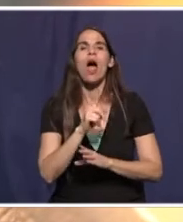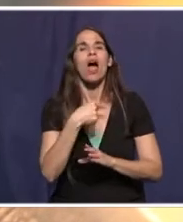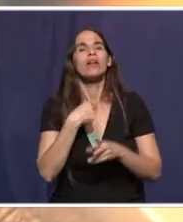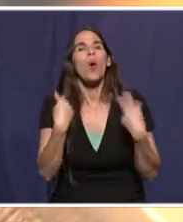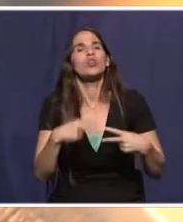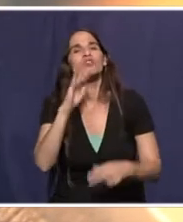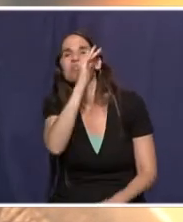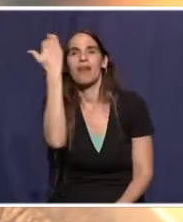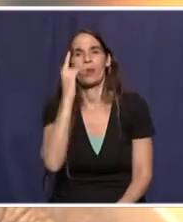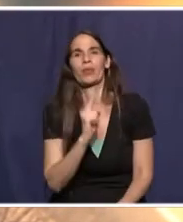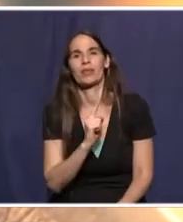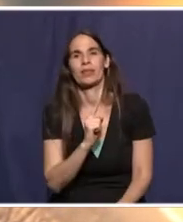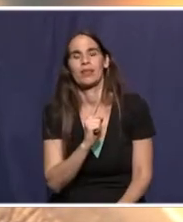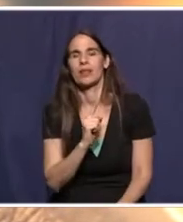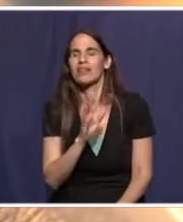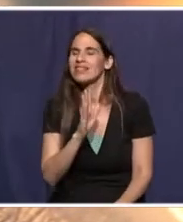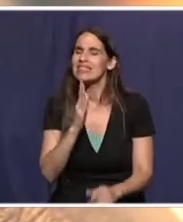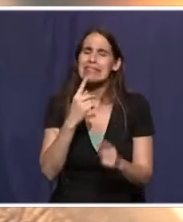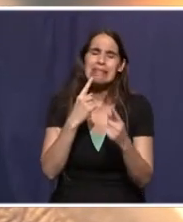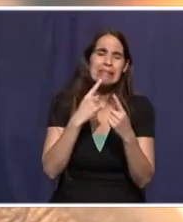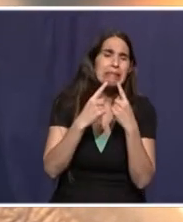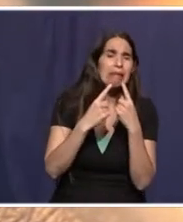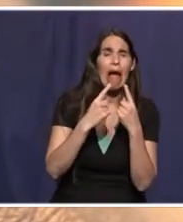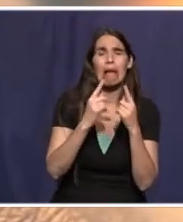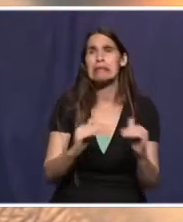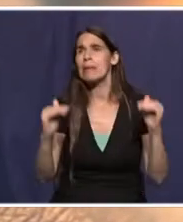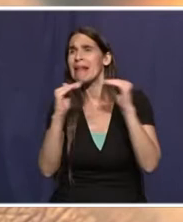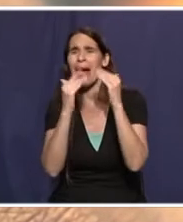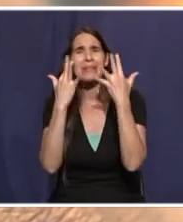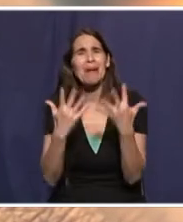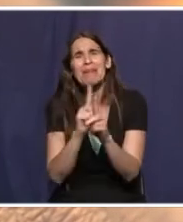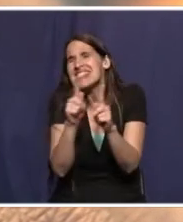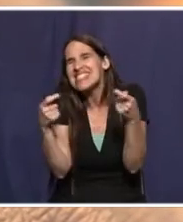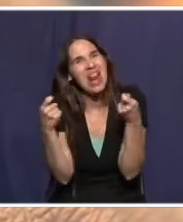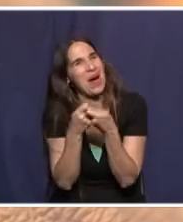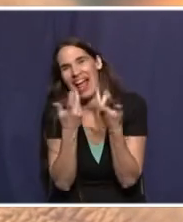And no, talk of numbers and symmetry is irrelevant to the point